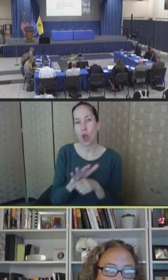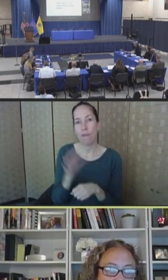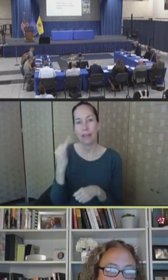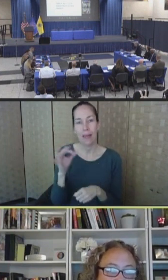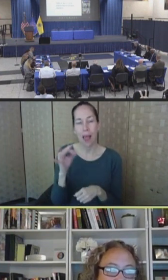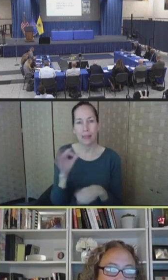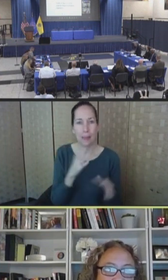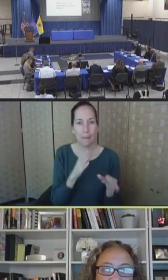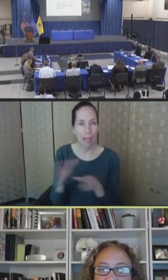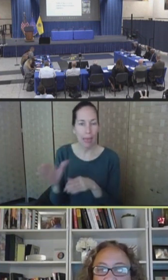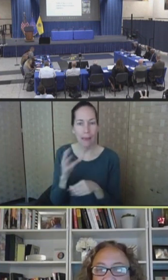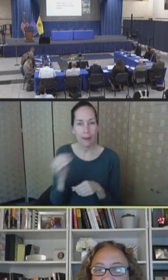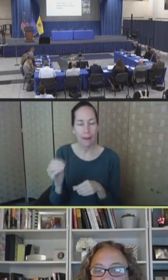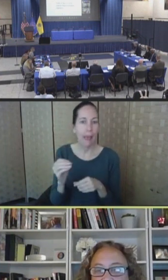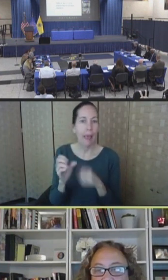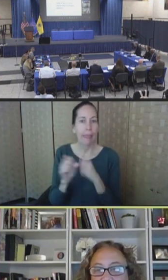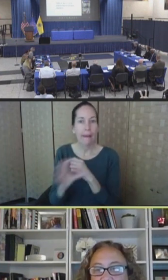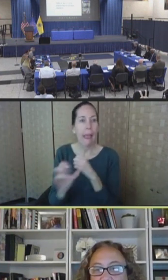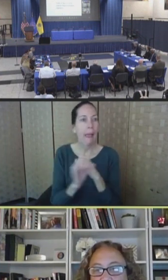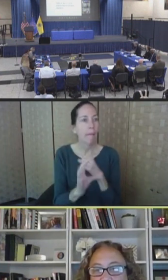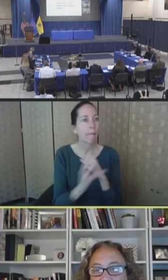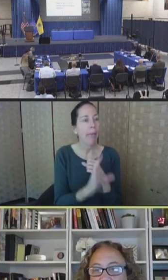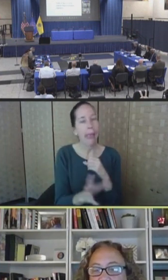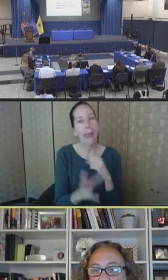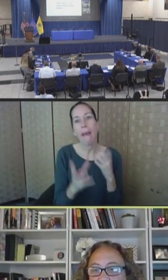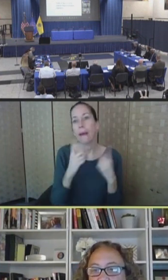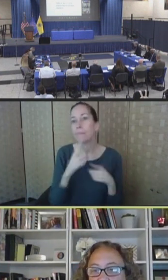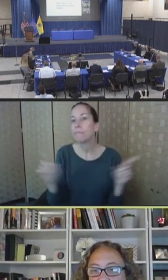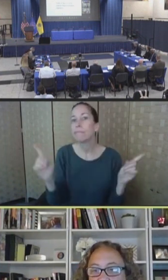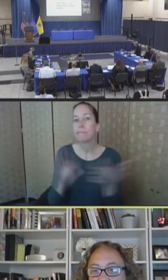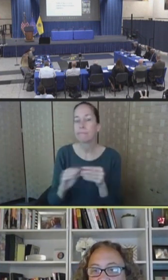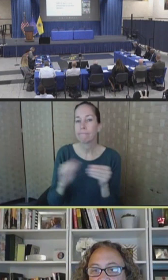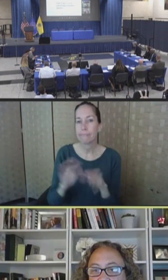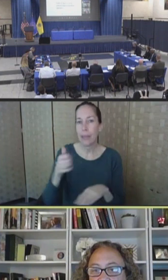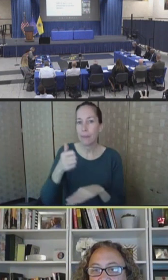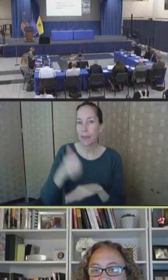And this is really a great space for public health and pharmacy to work together around